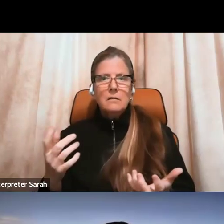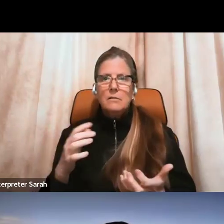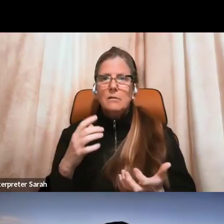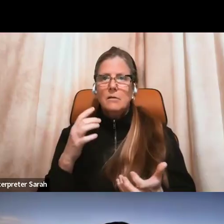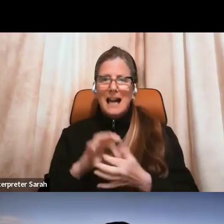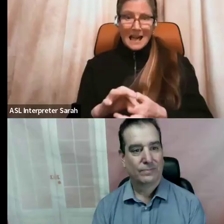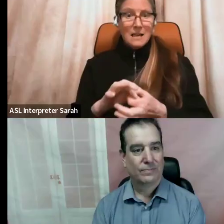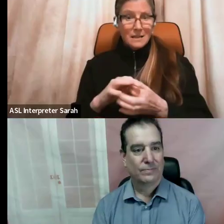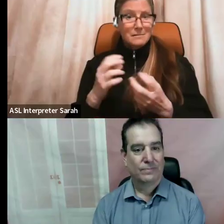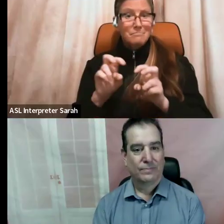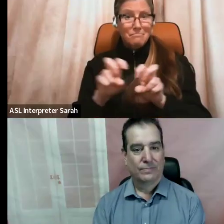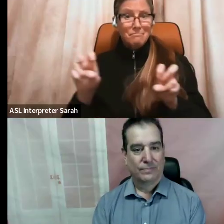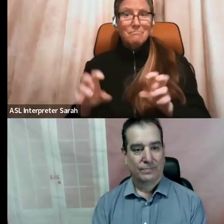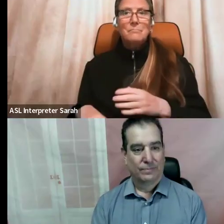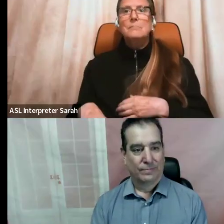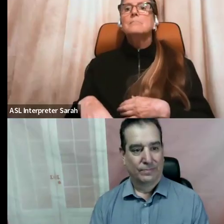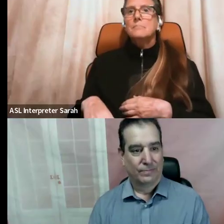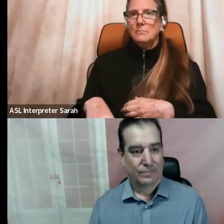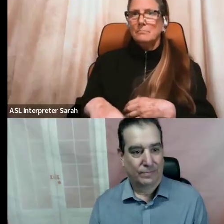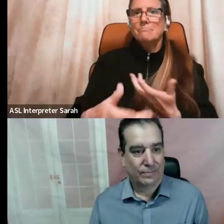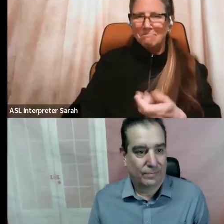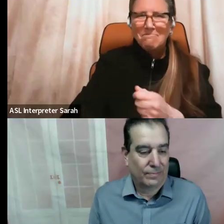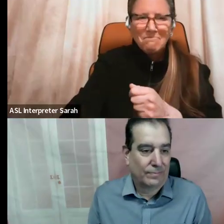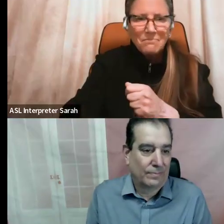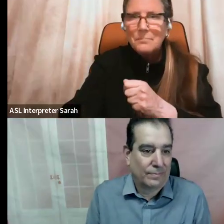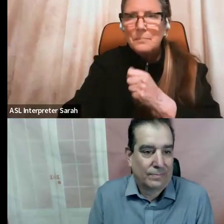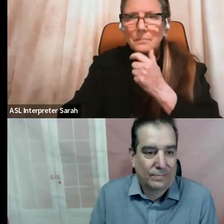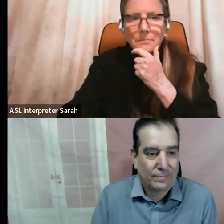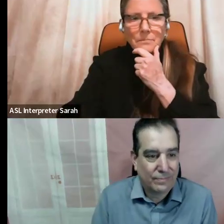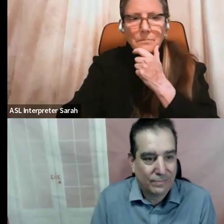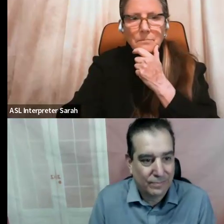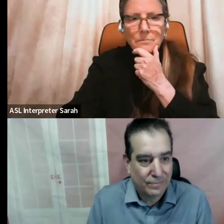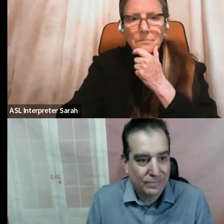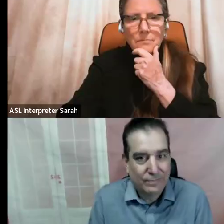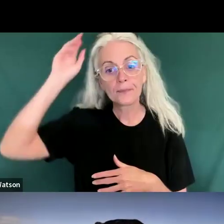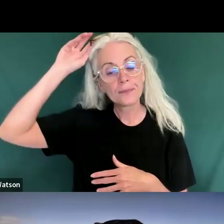Yeah, looks like there's already a couple of questions that came in through the Q&A, and folks,